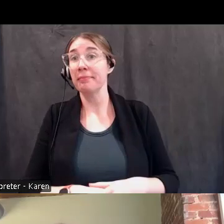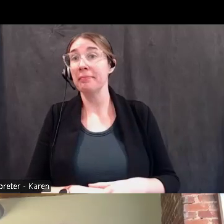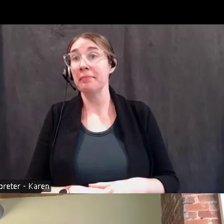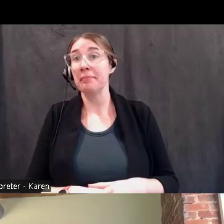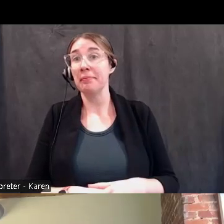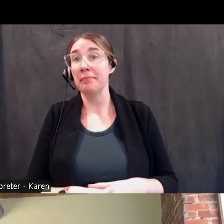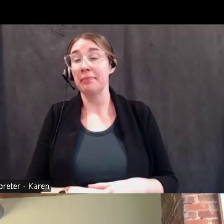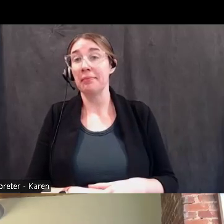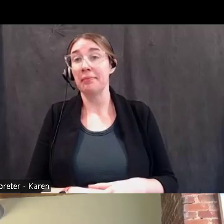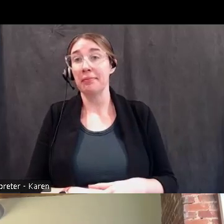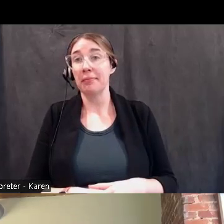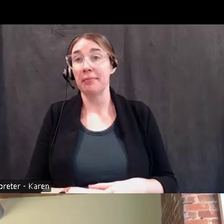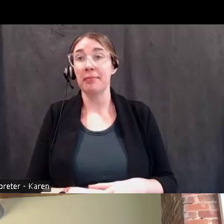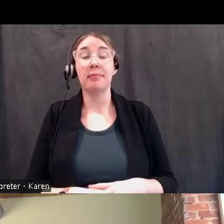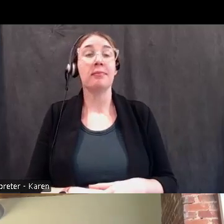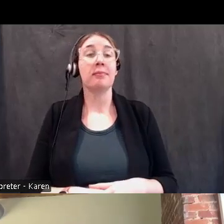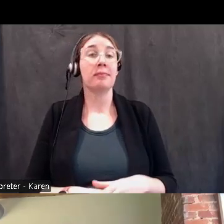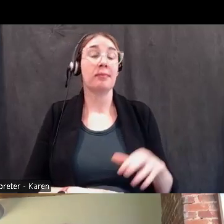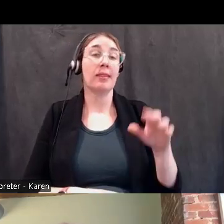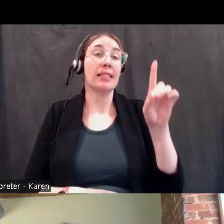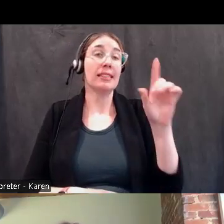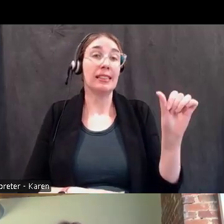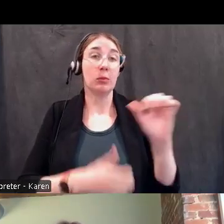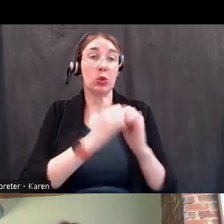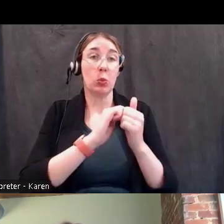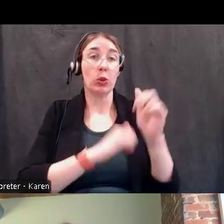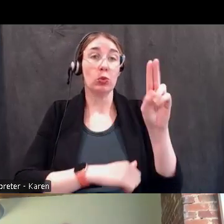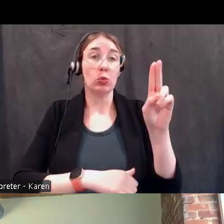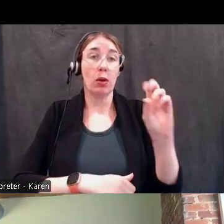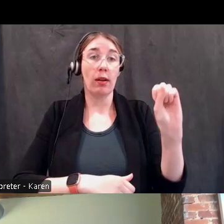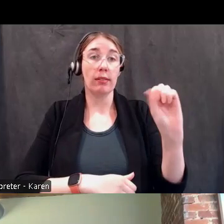So this was a survey done by disabled sports USA in 2008.